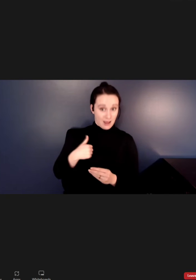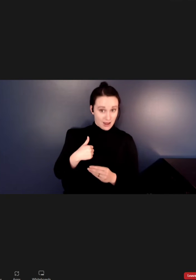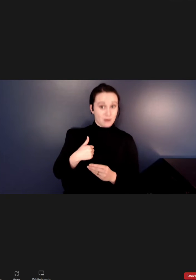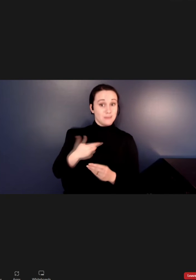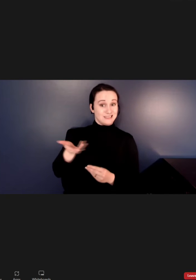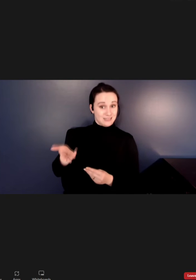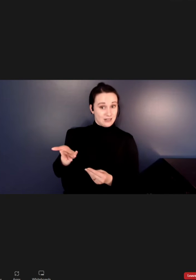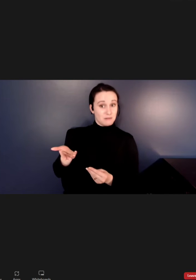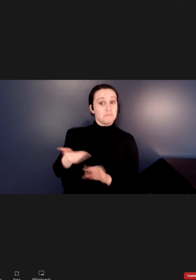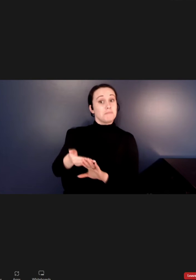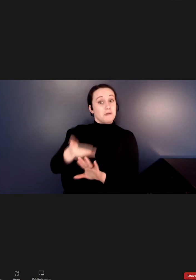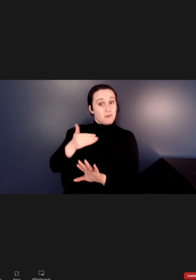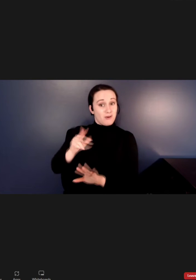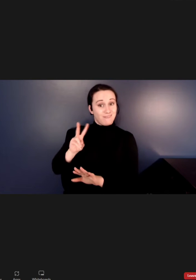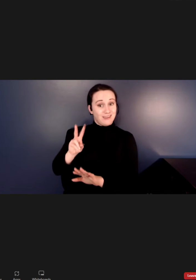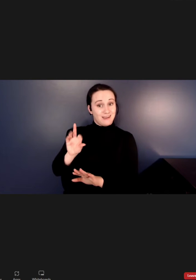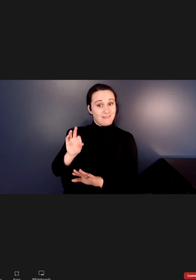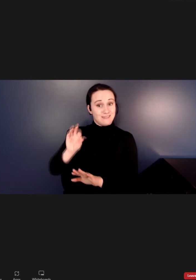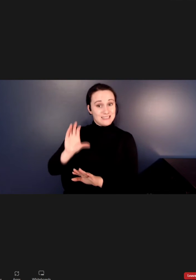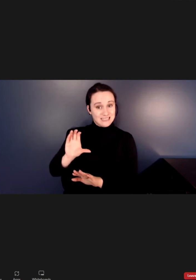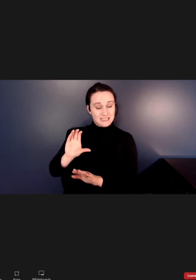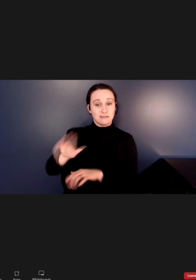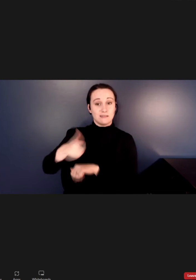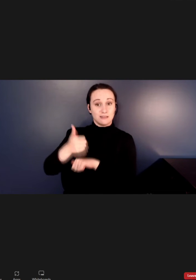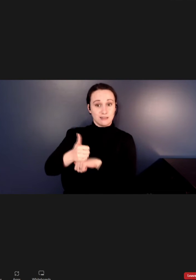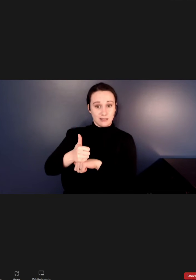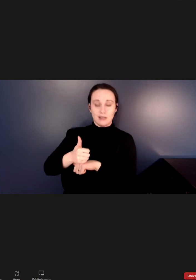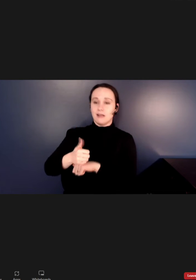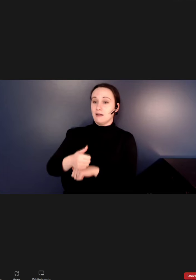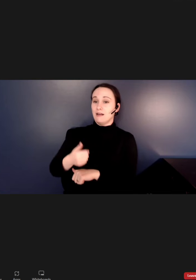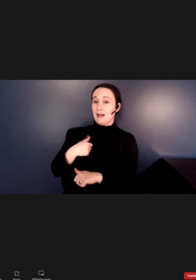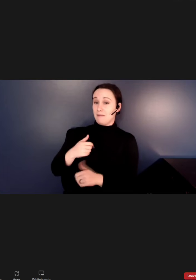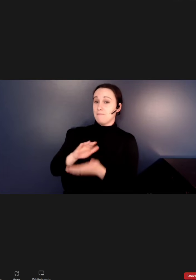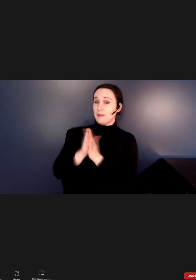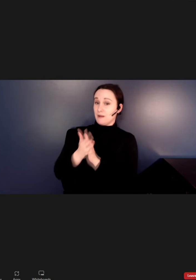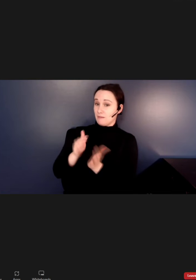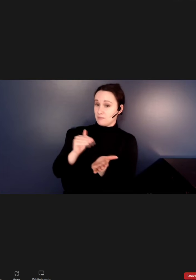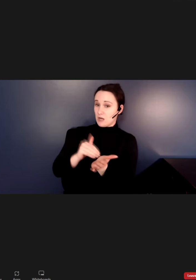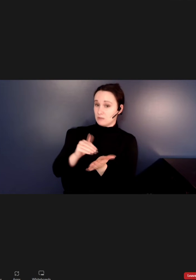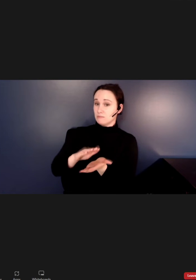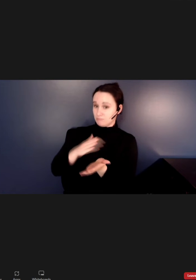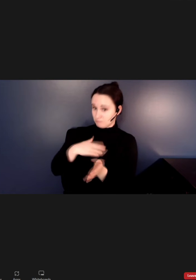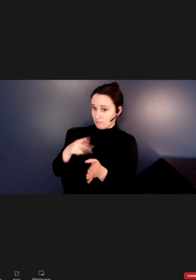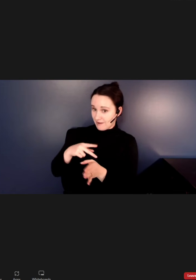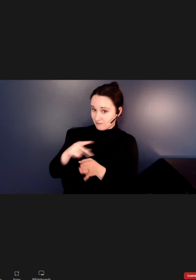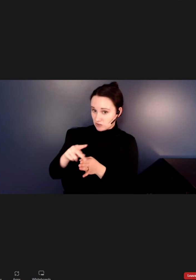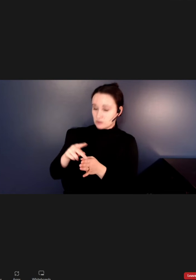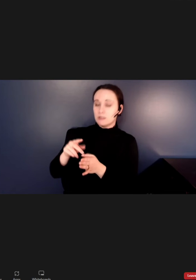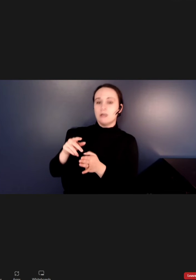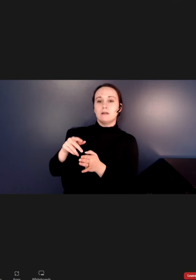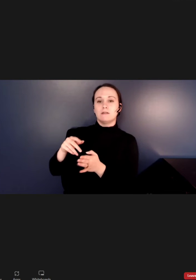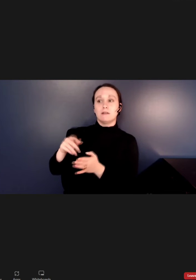was instituted shortly after I went into practice and certainly, been critical for